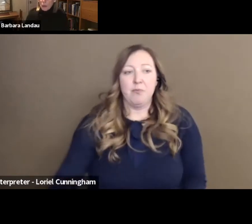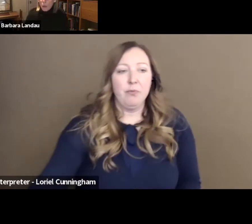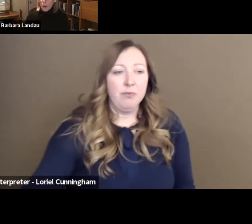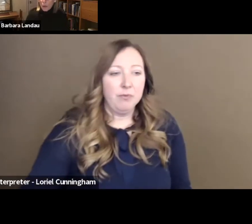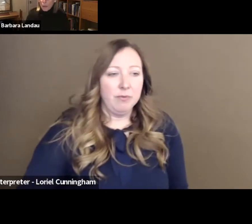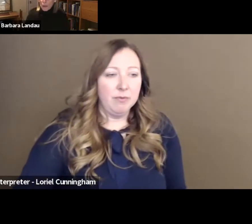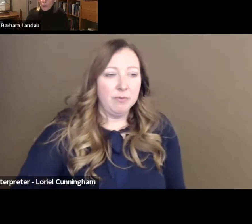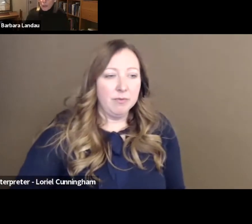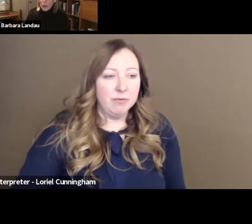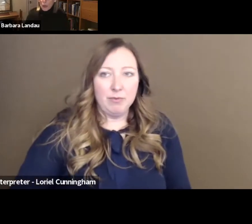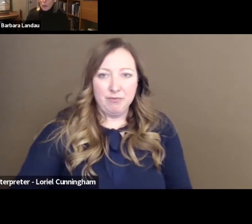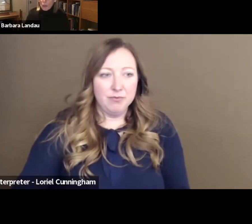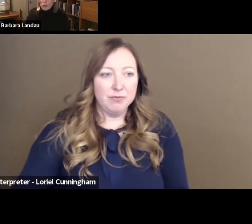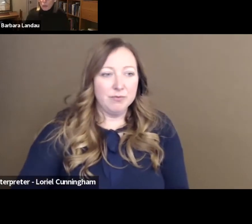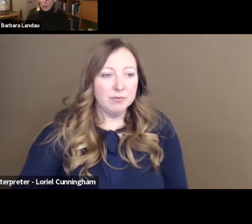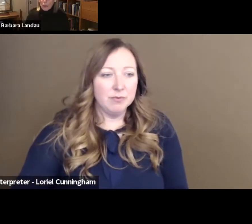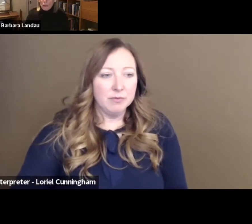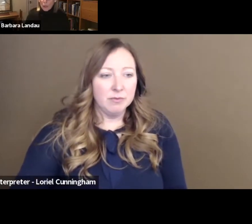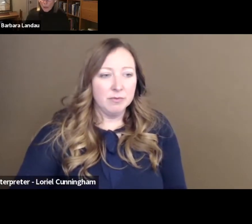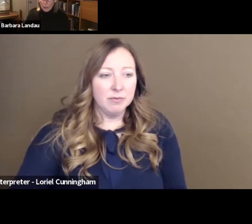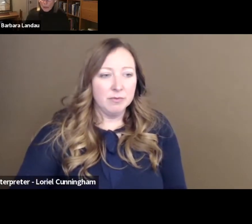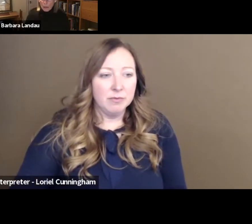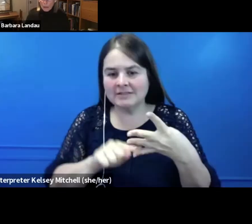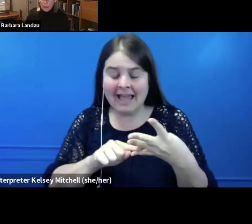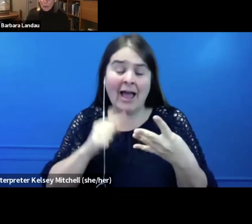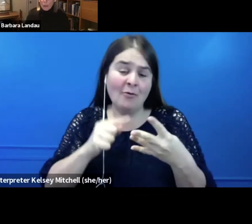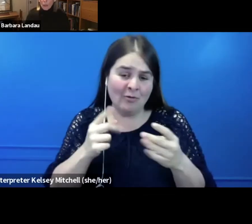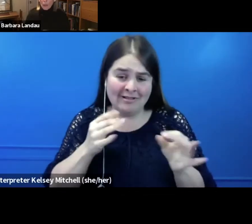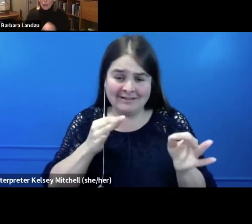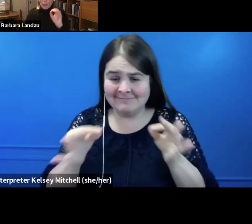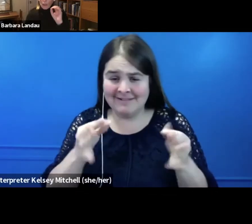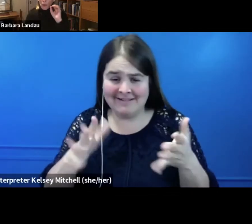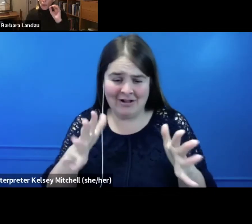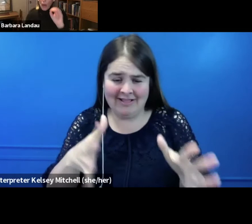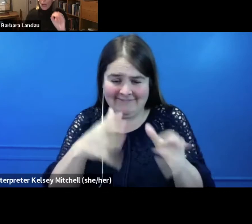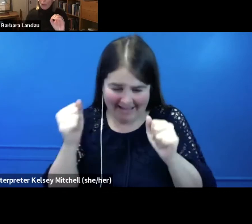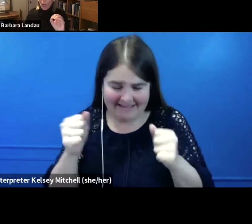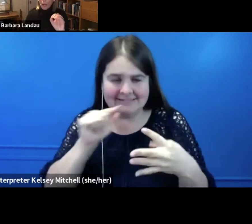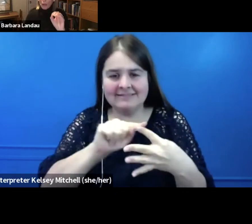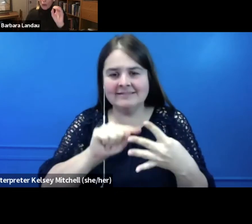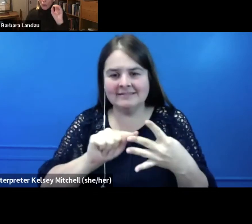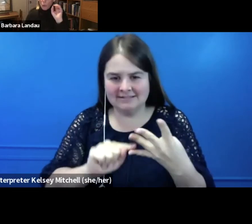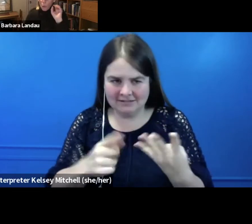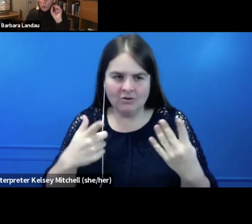walk through these experiments relatively quickly